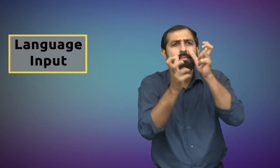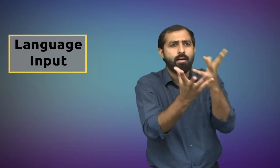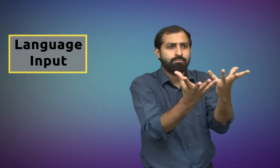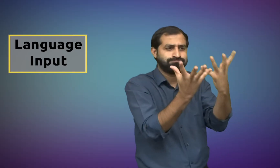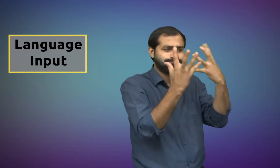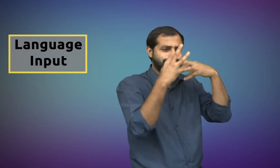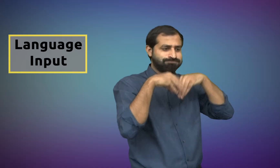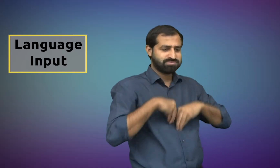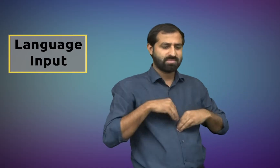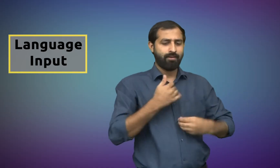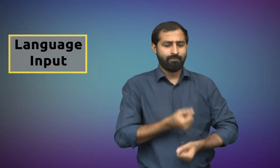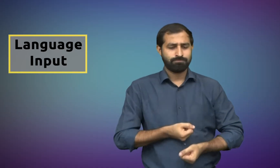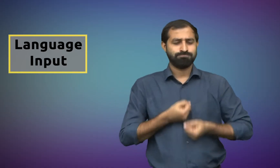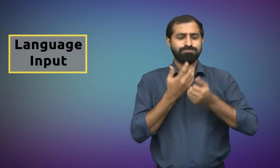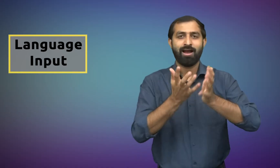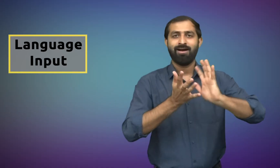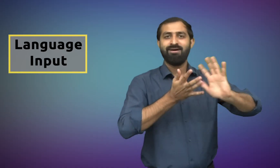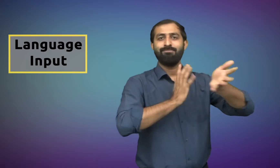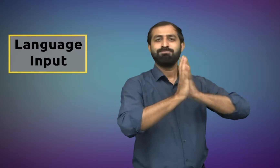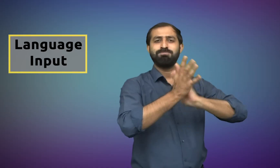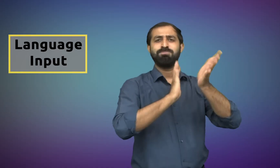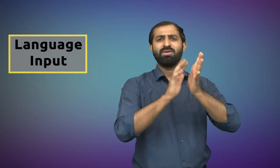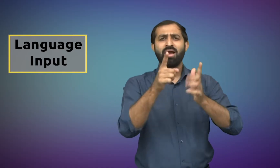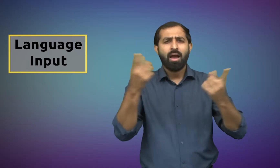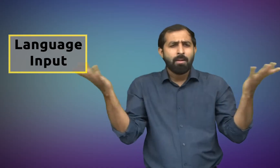and hence, this input helps them in expressing in sign language.